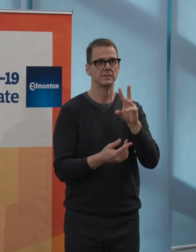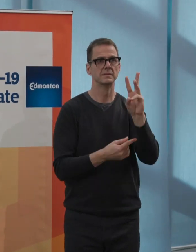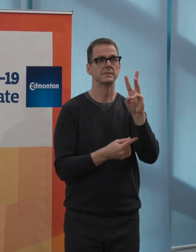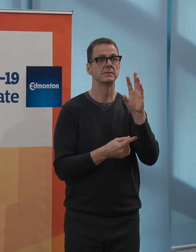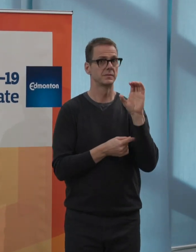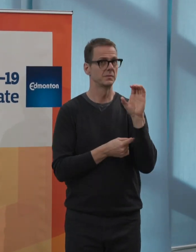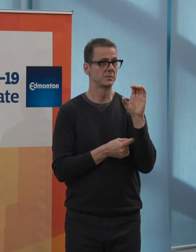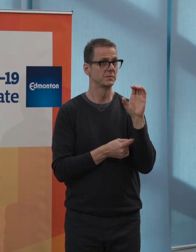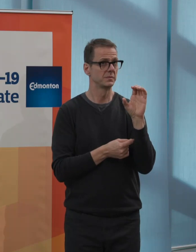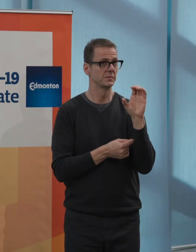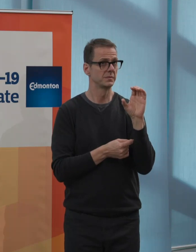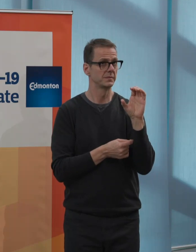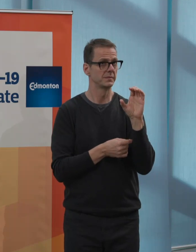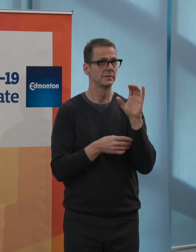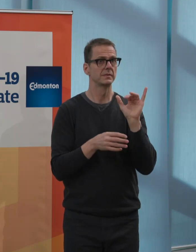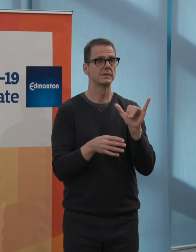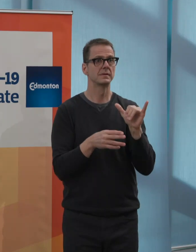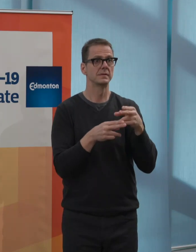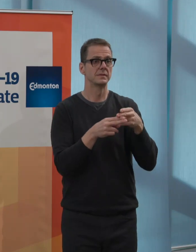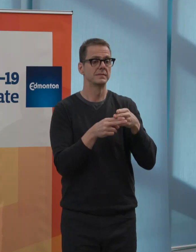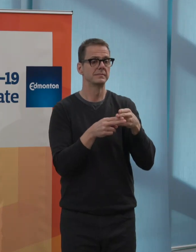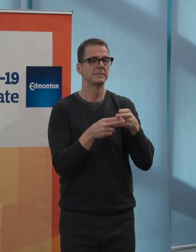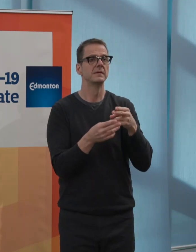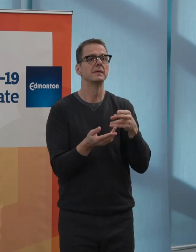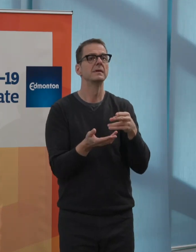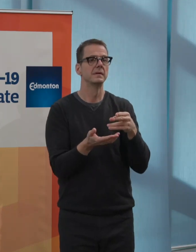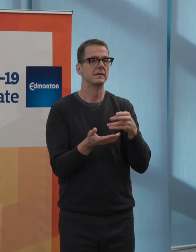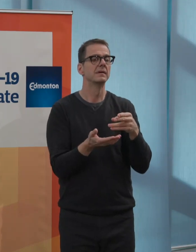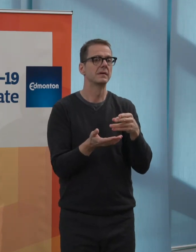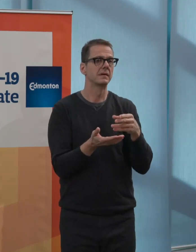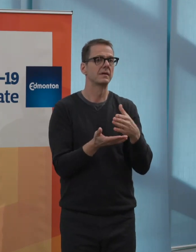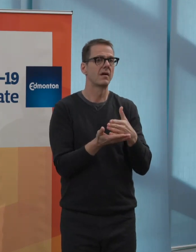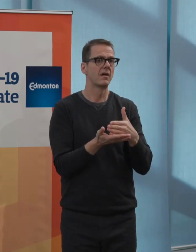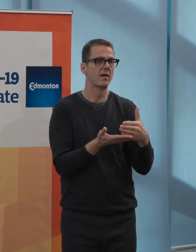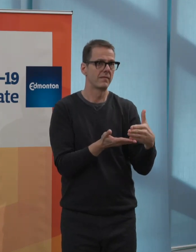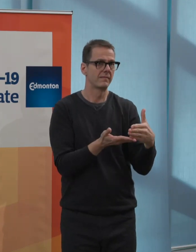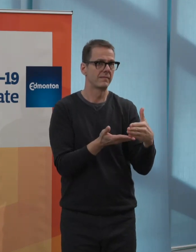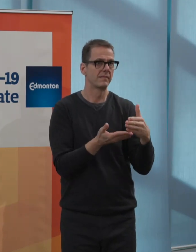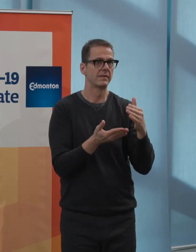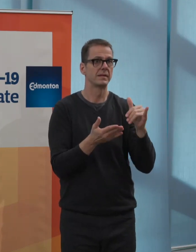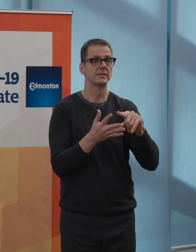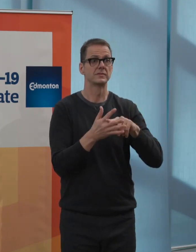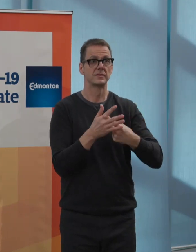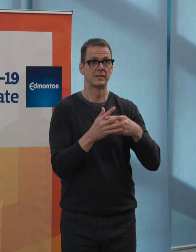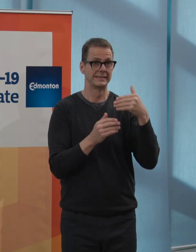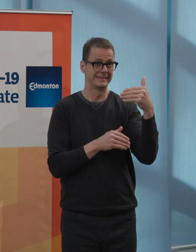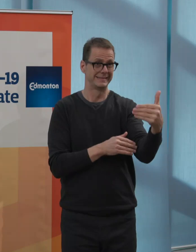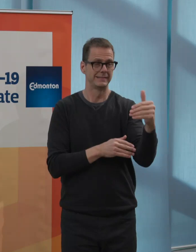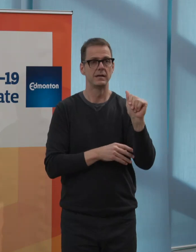clear this is a reflection of an economic and public health reality it is